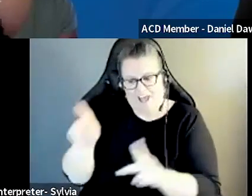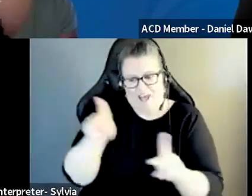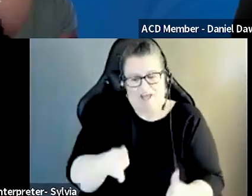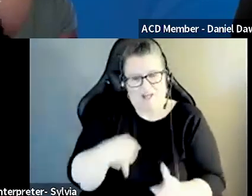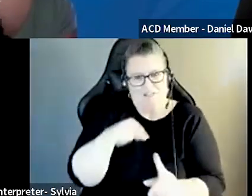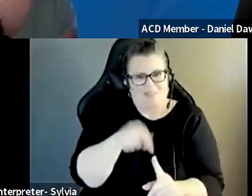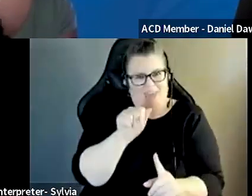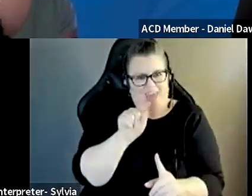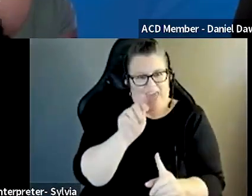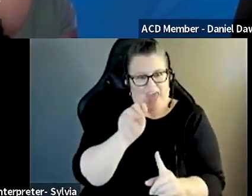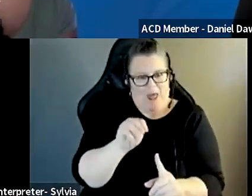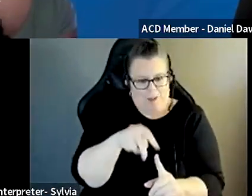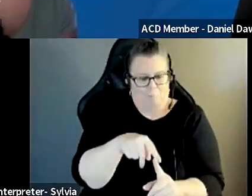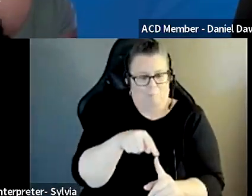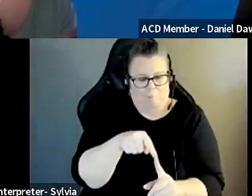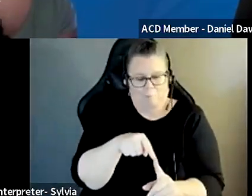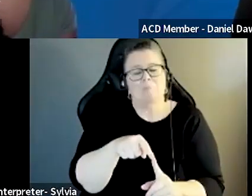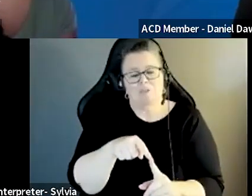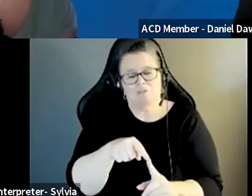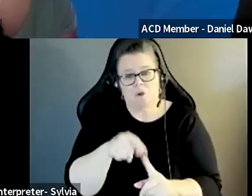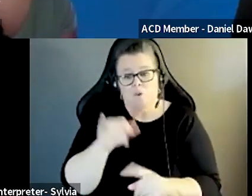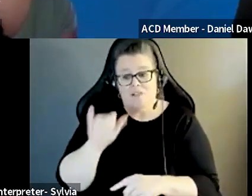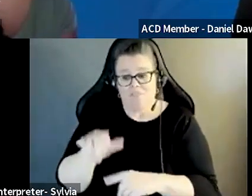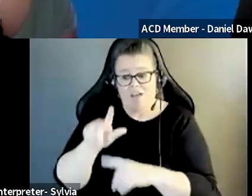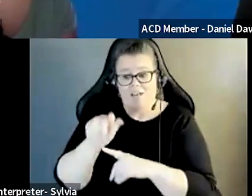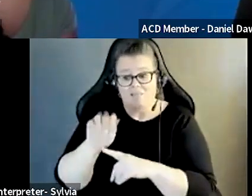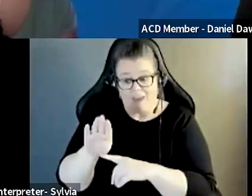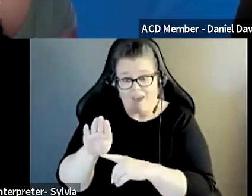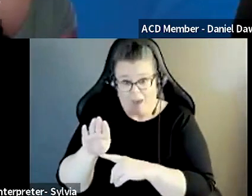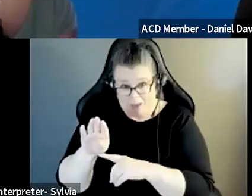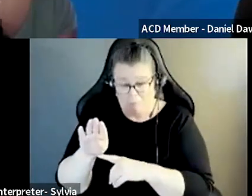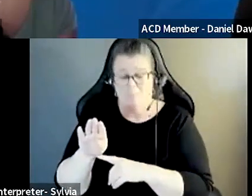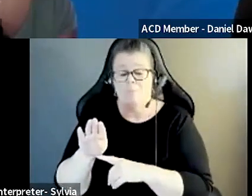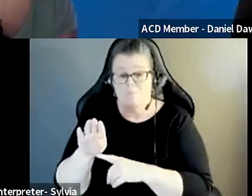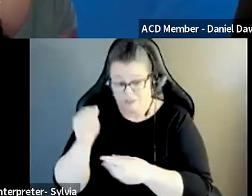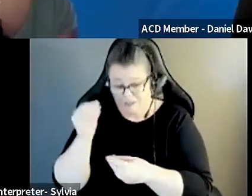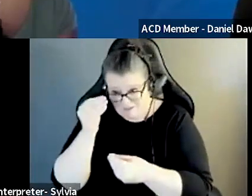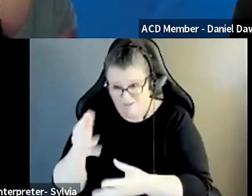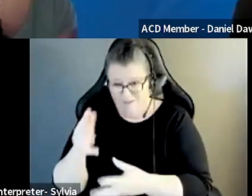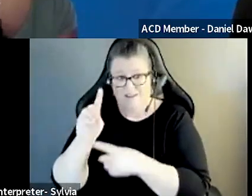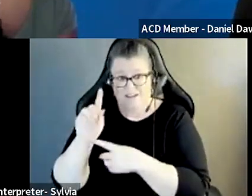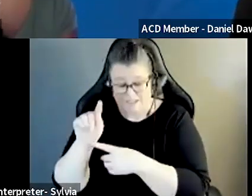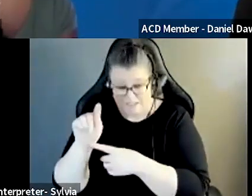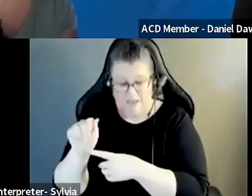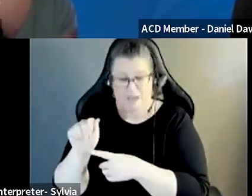And so that laboratory data from our standpoint in public health -- you know, and that's where we've move forward the most.